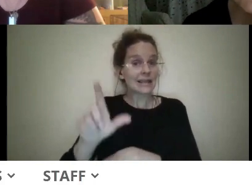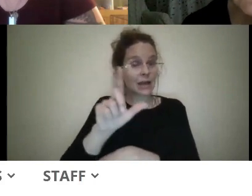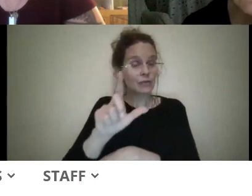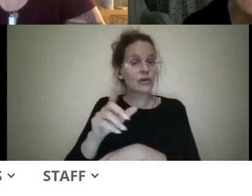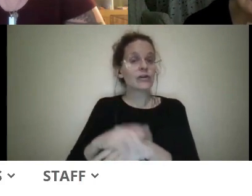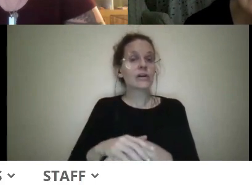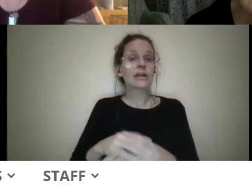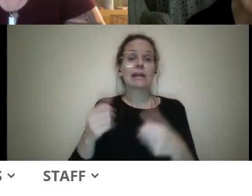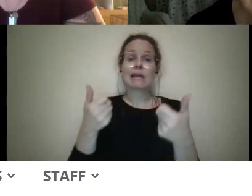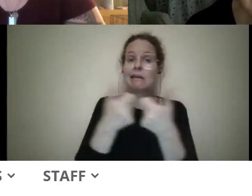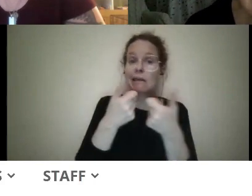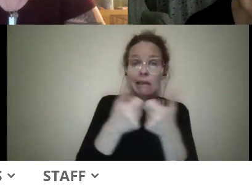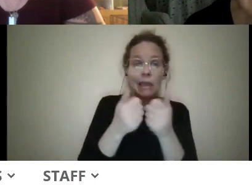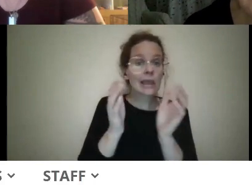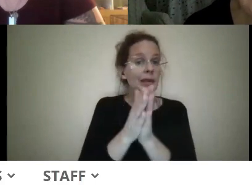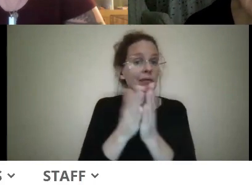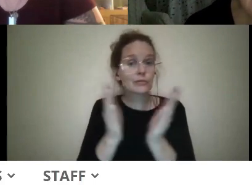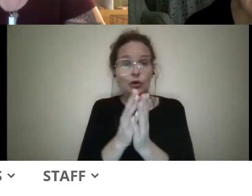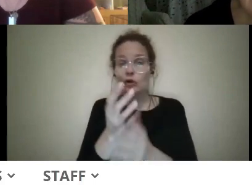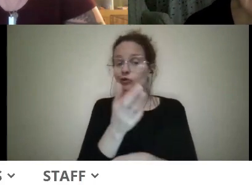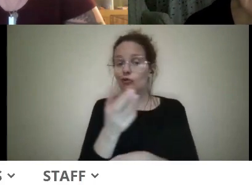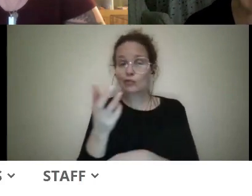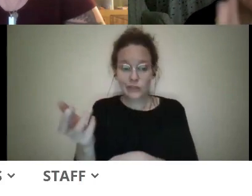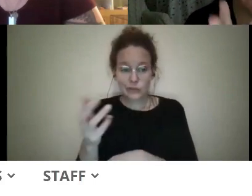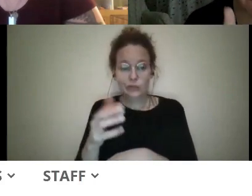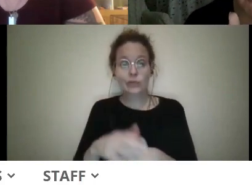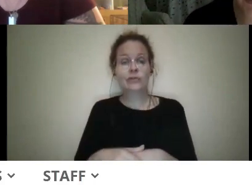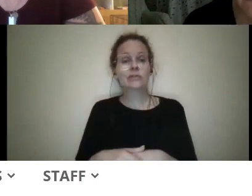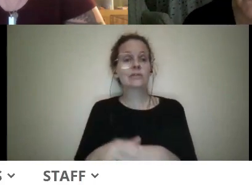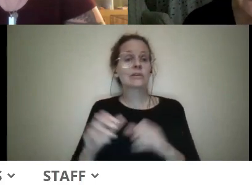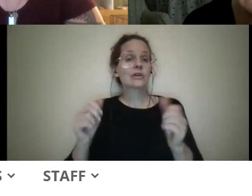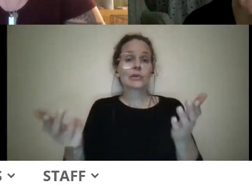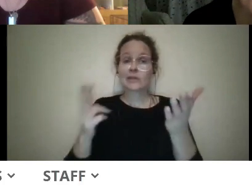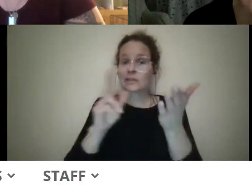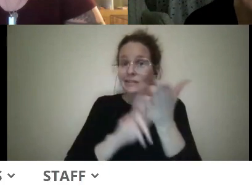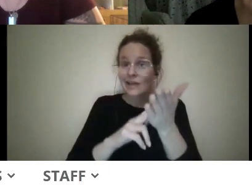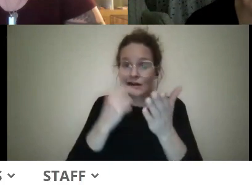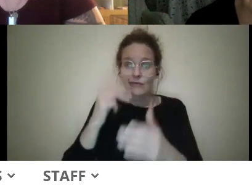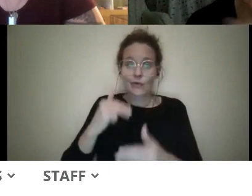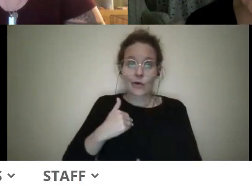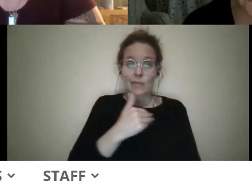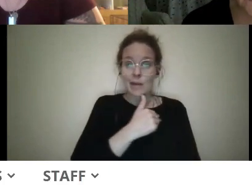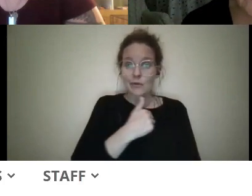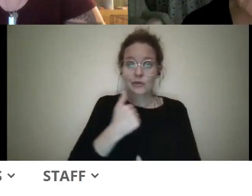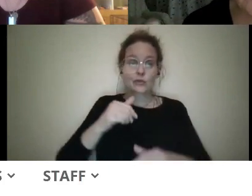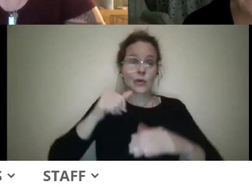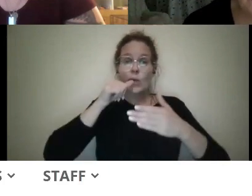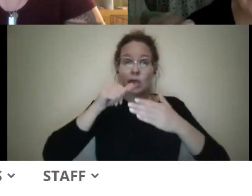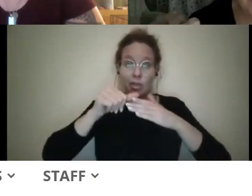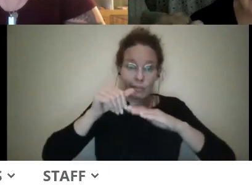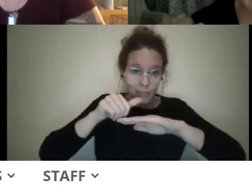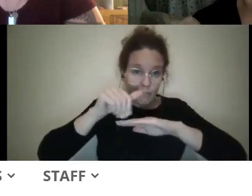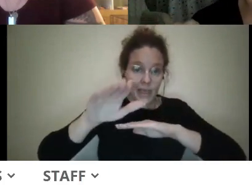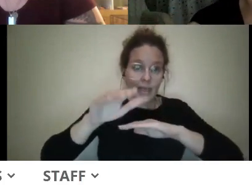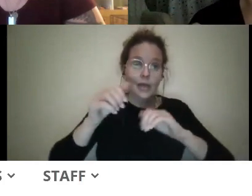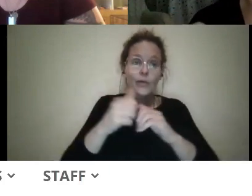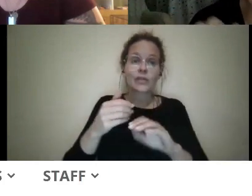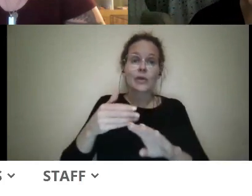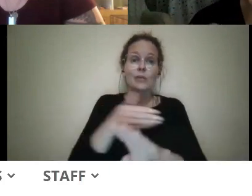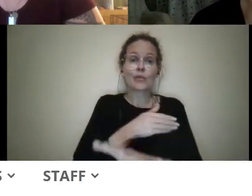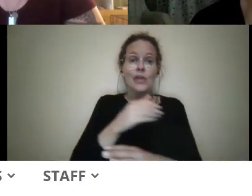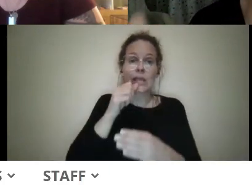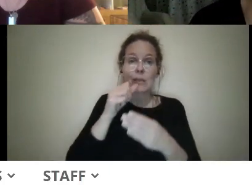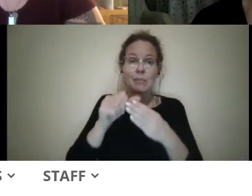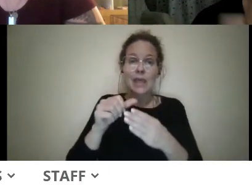resources. You can sign up for membership and we will mail it to you with prepaid postage and you